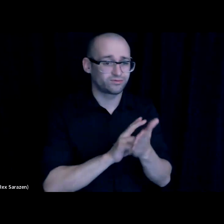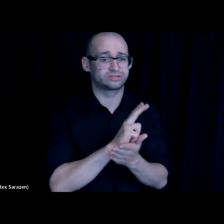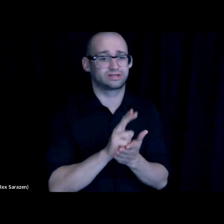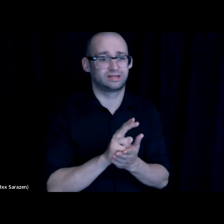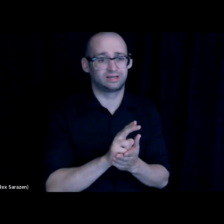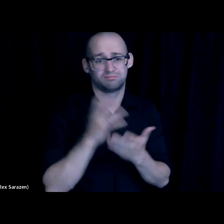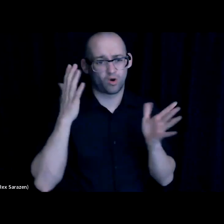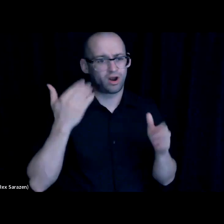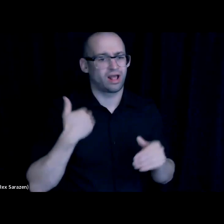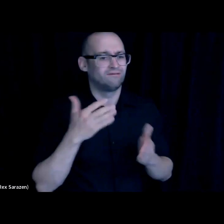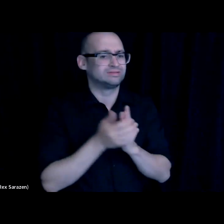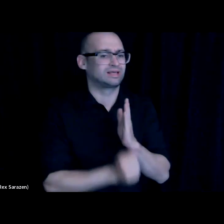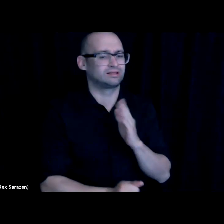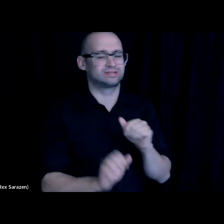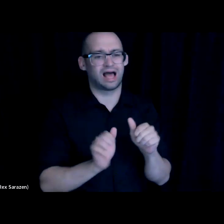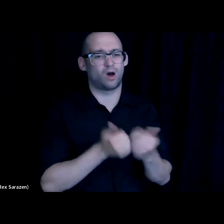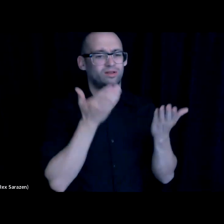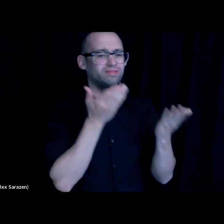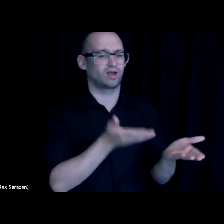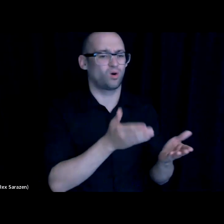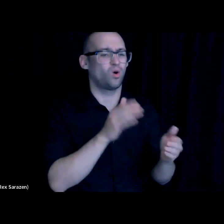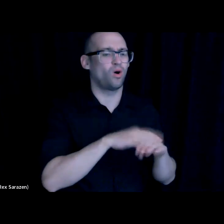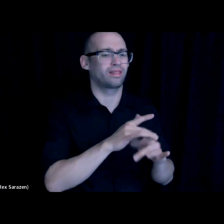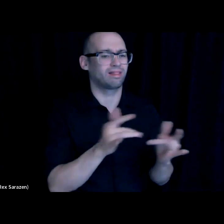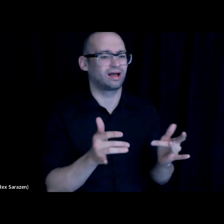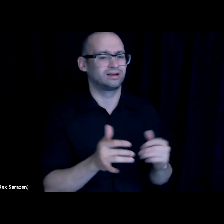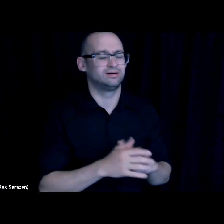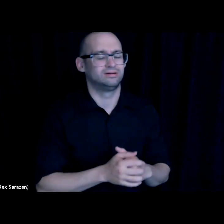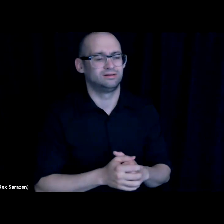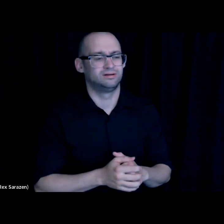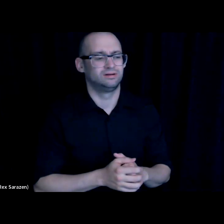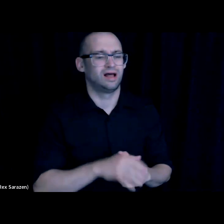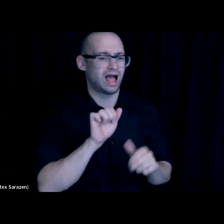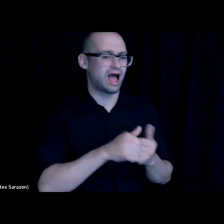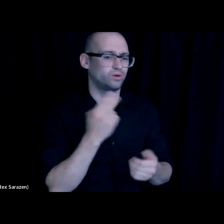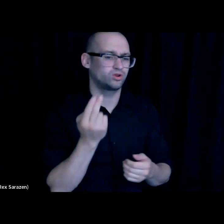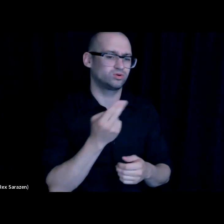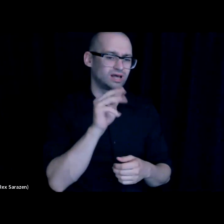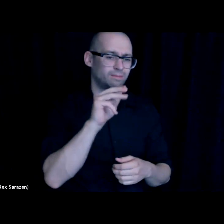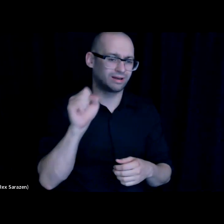on how to be online, how to use an LMS. A learning management system. So we provide